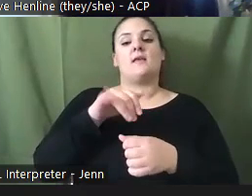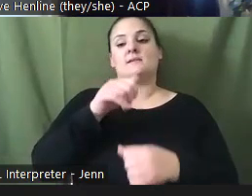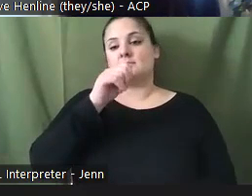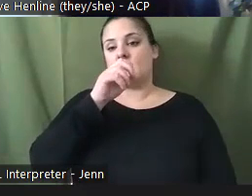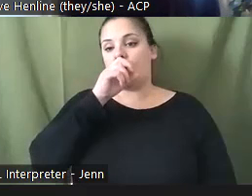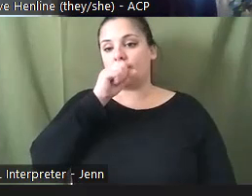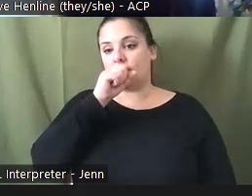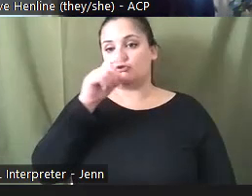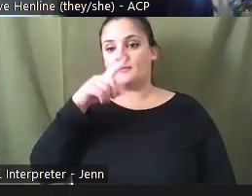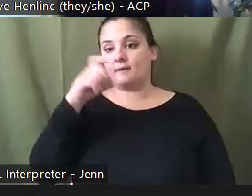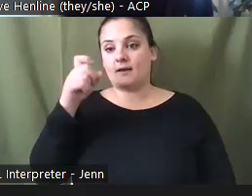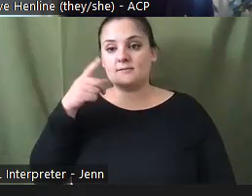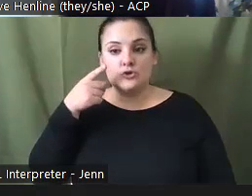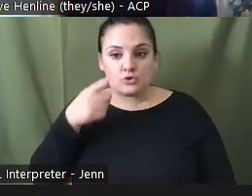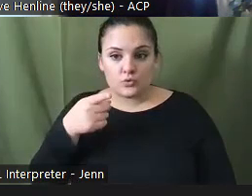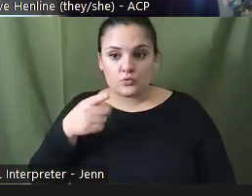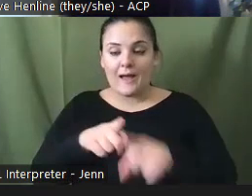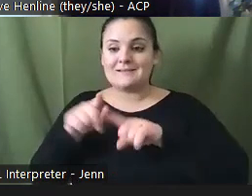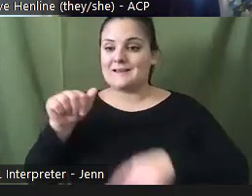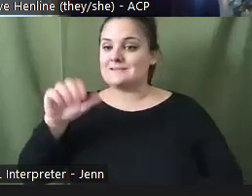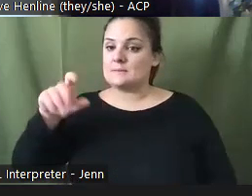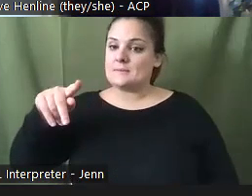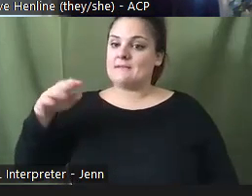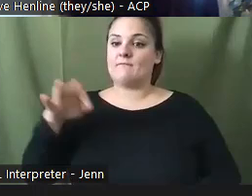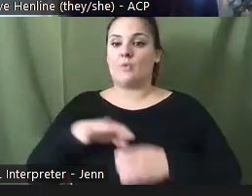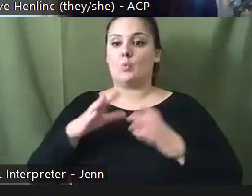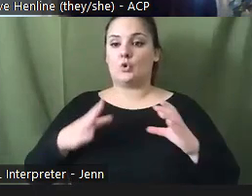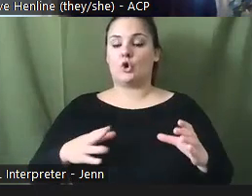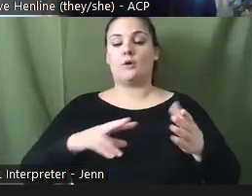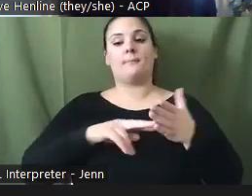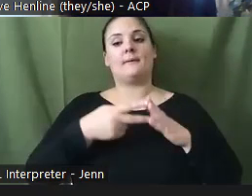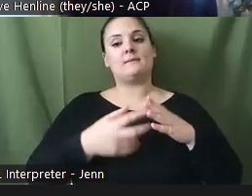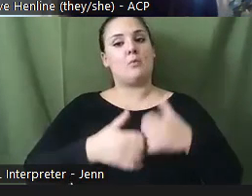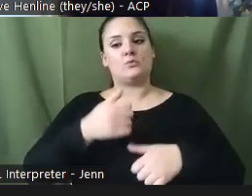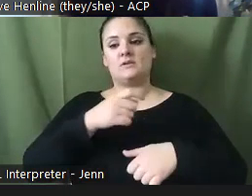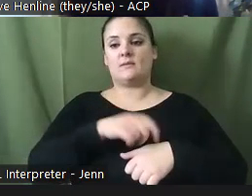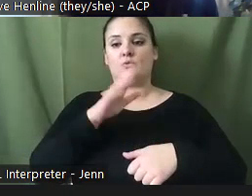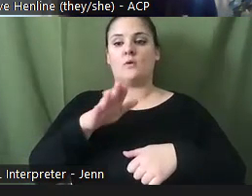you, as an ACP voter, are most of the time voting through your mail-in ballot.